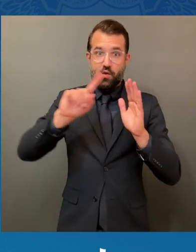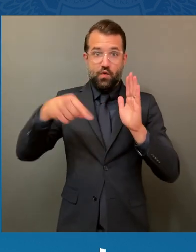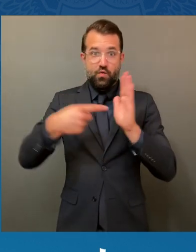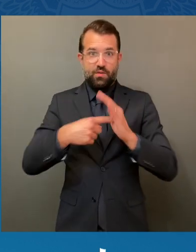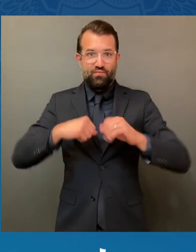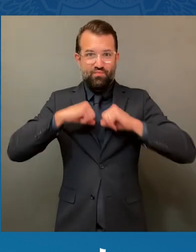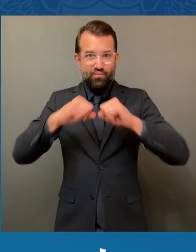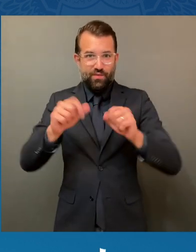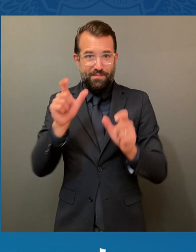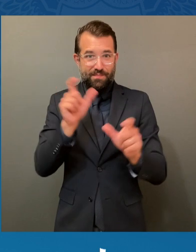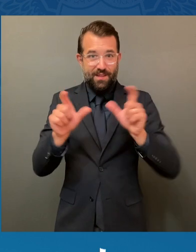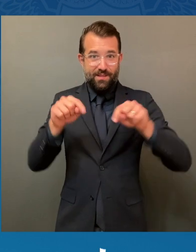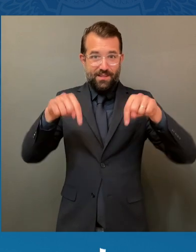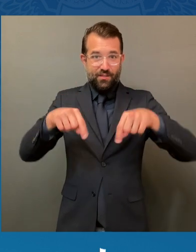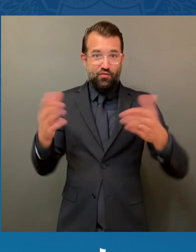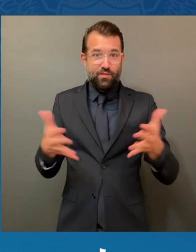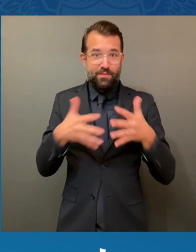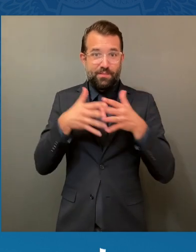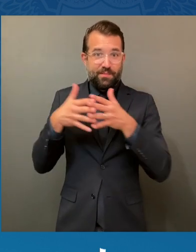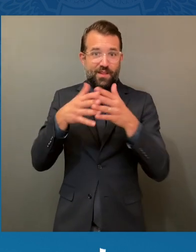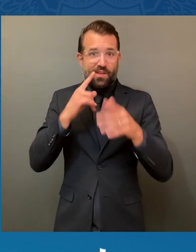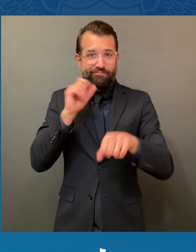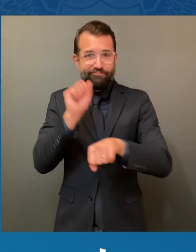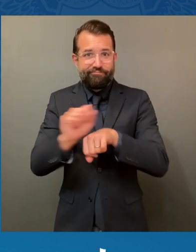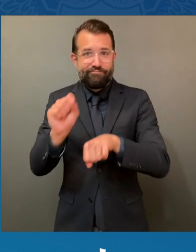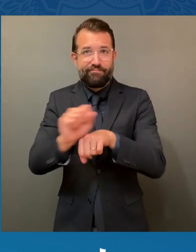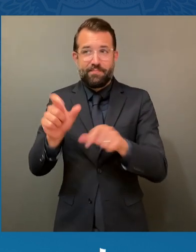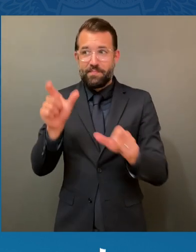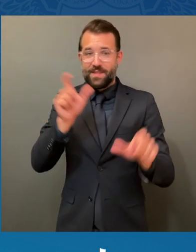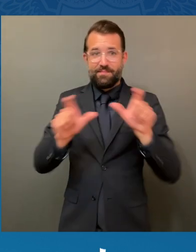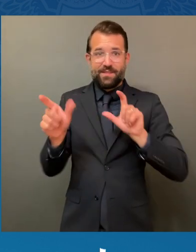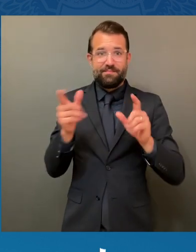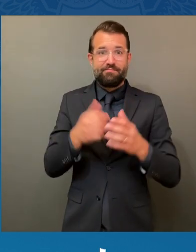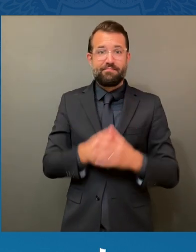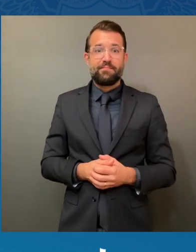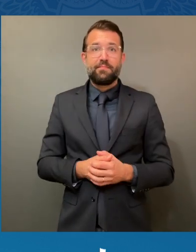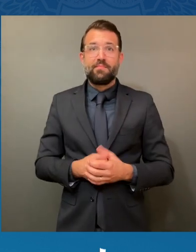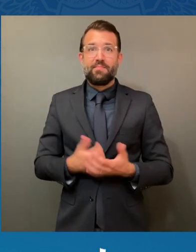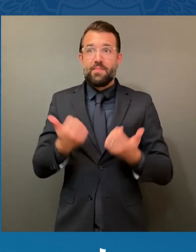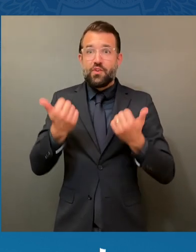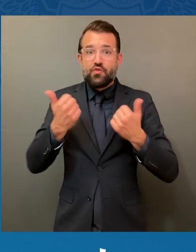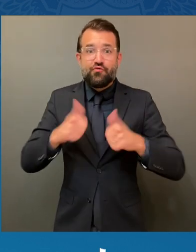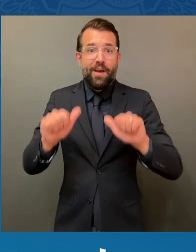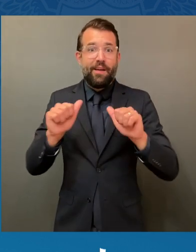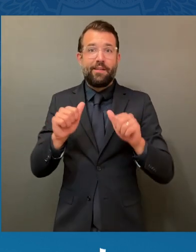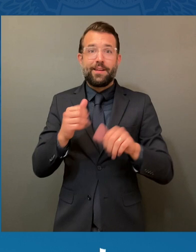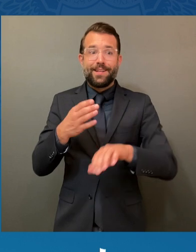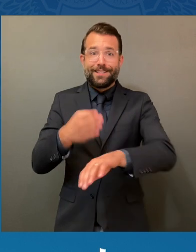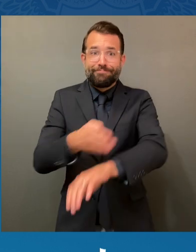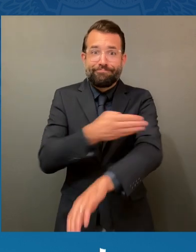working people who are simply trying to build a better future for themselves and their families;